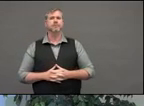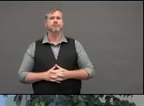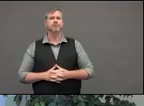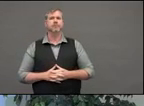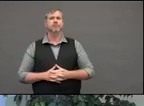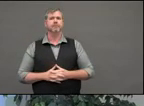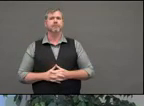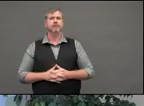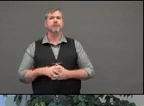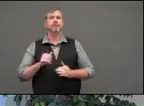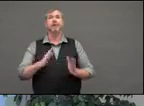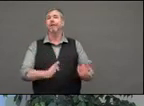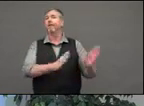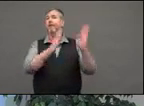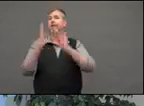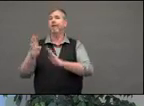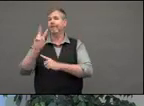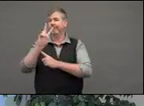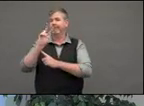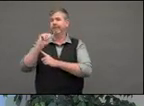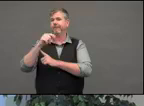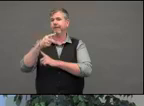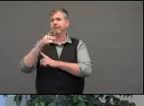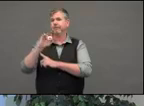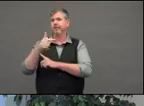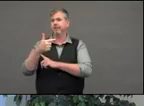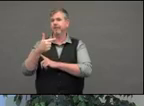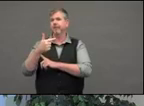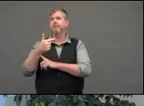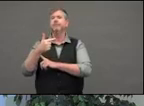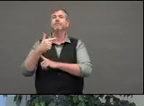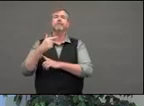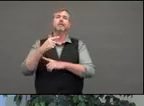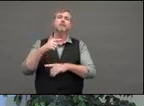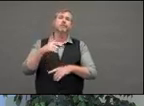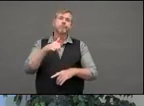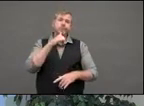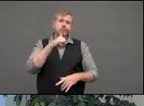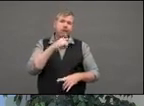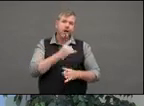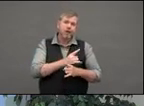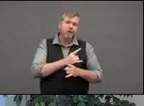alcoholic beverages that can also increase your risk of getting COVID